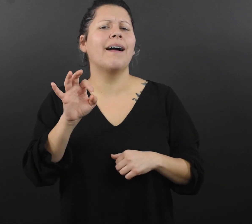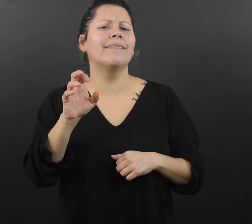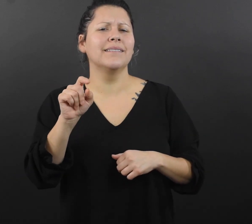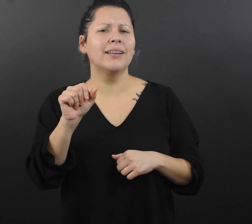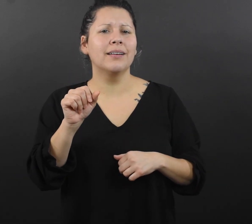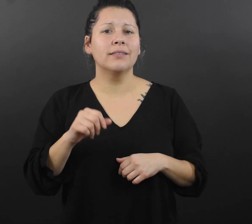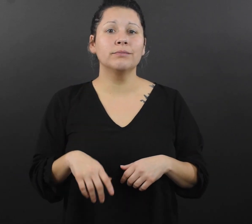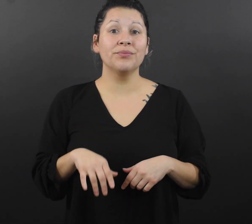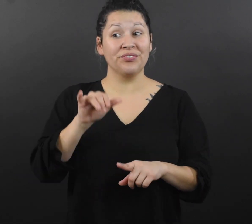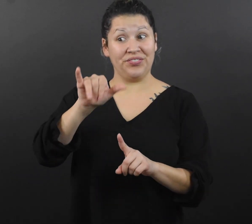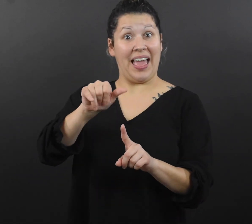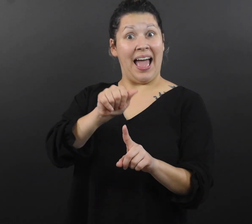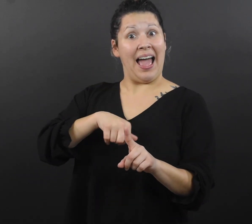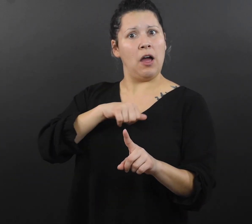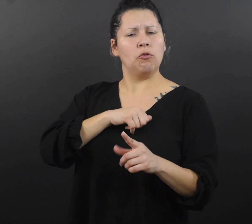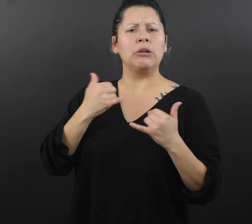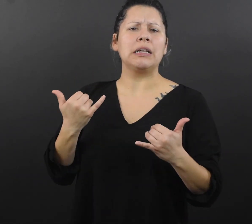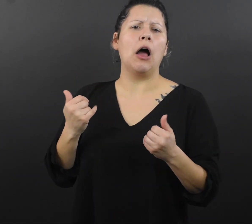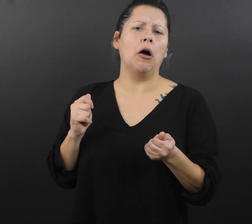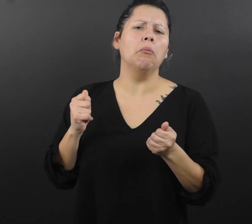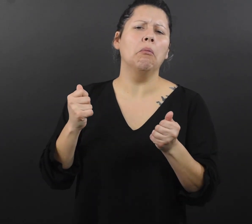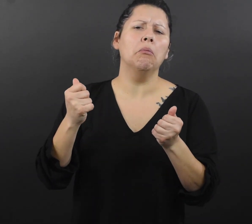That attitude might have evolved now, somewhat.